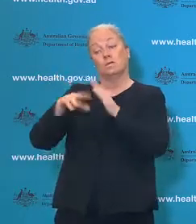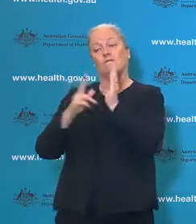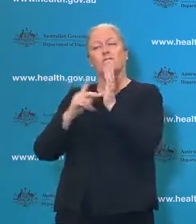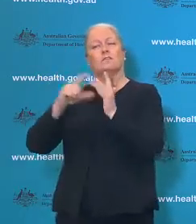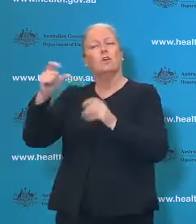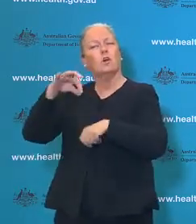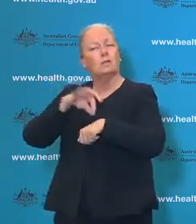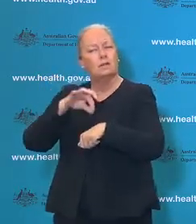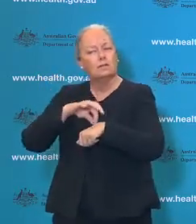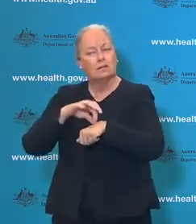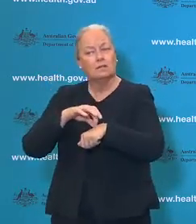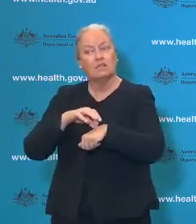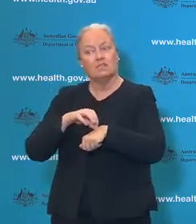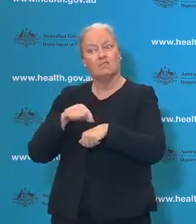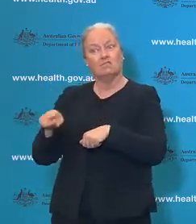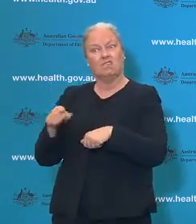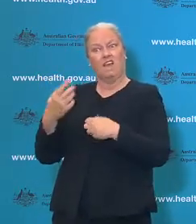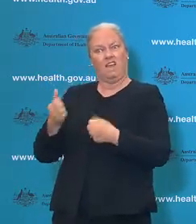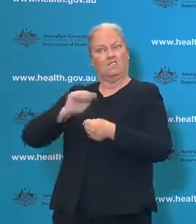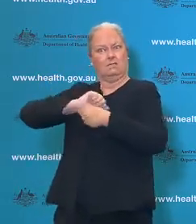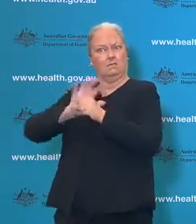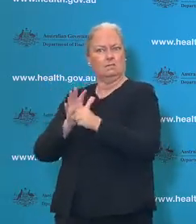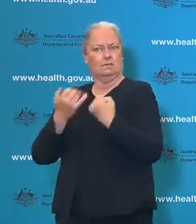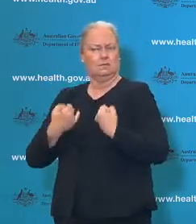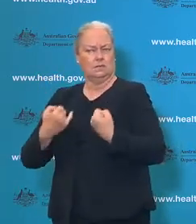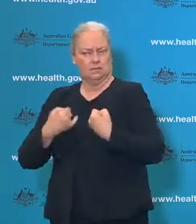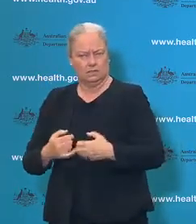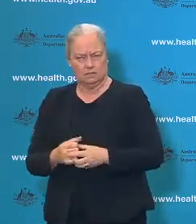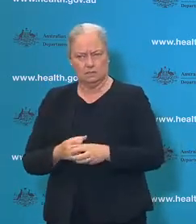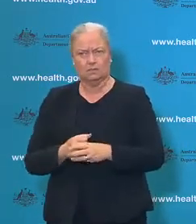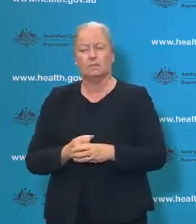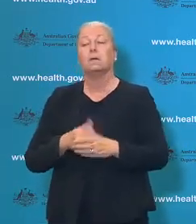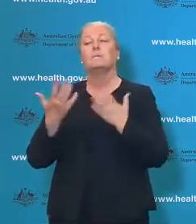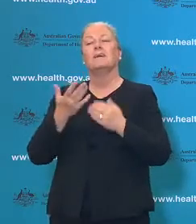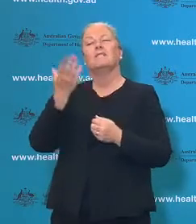COVID-19 are people who've been moved out of residential aged care facilities